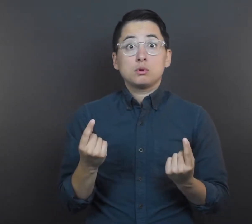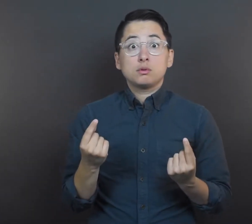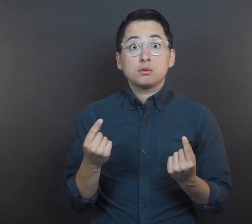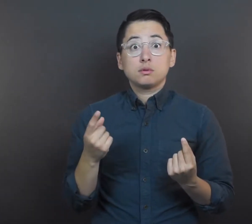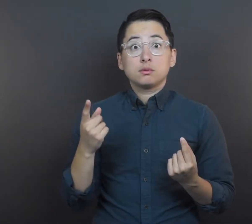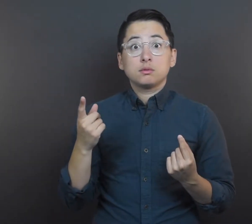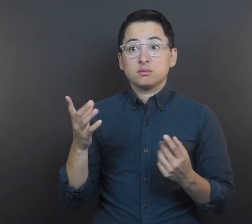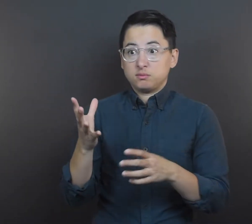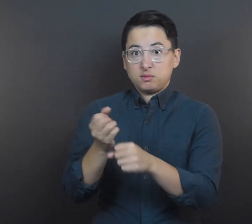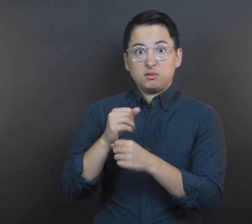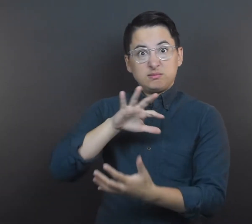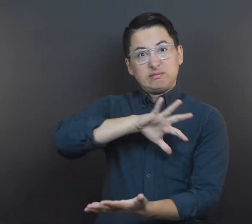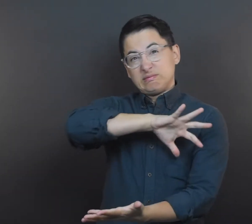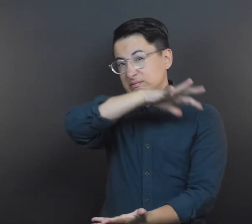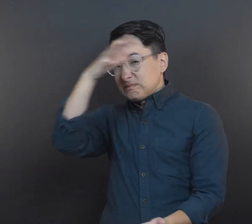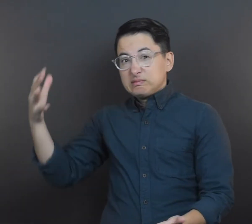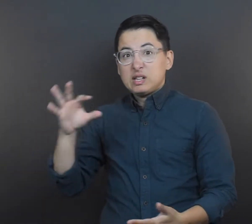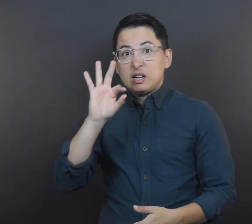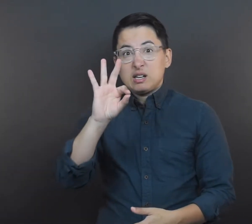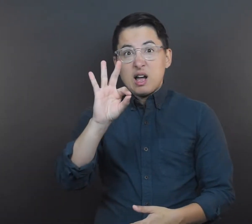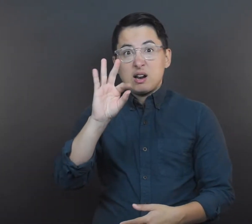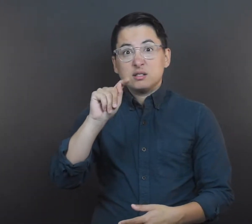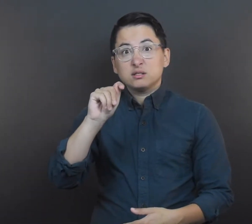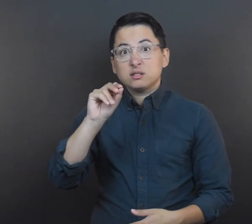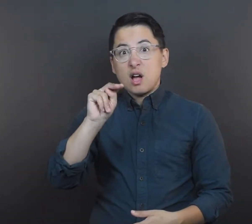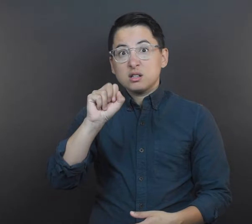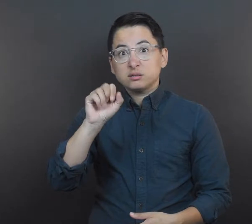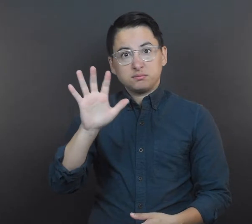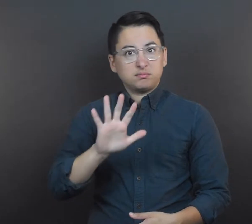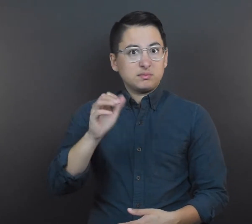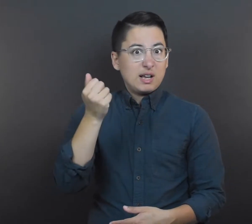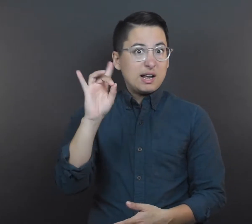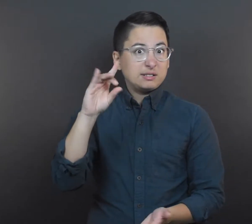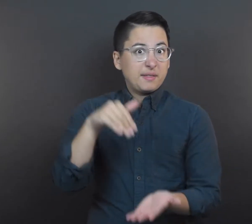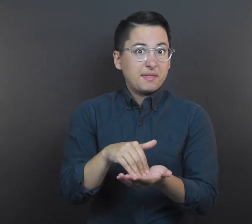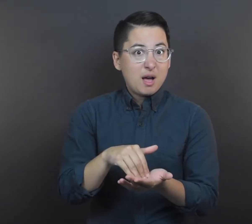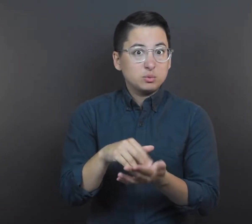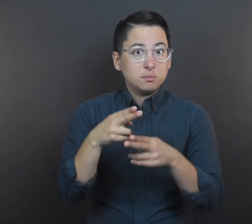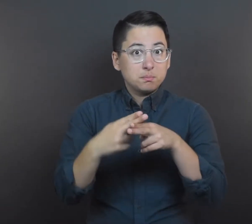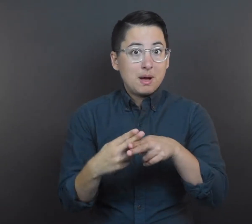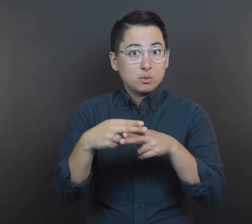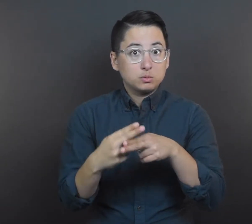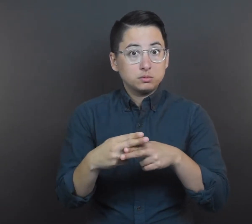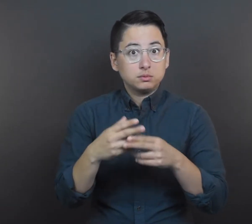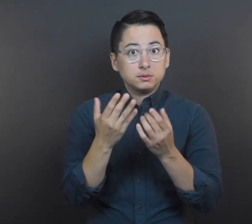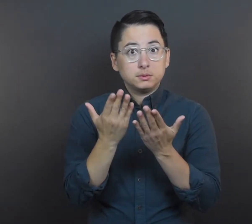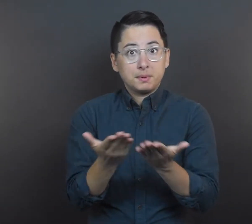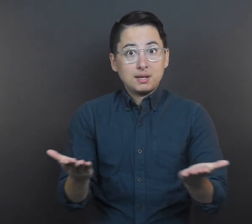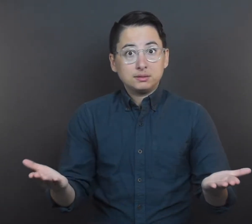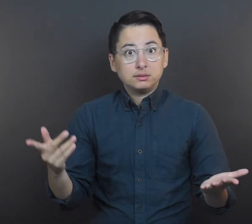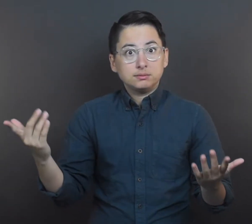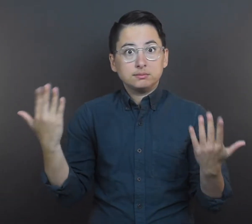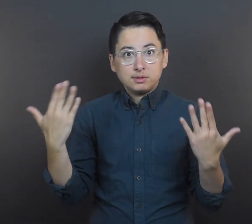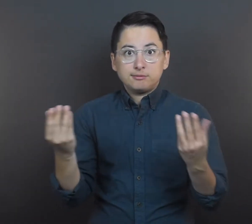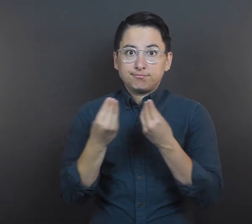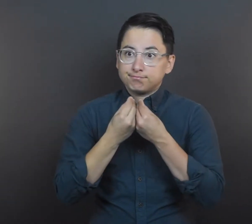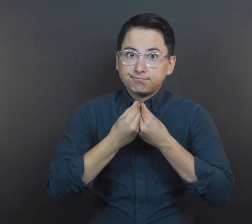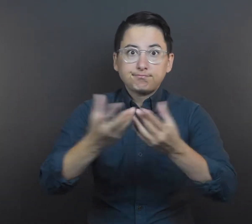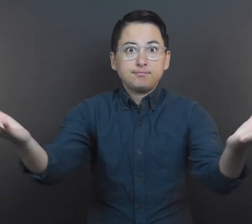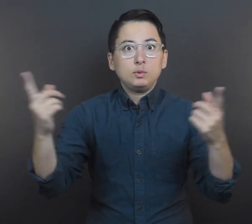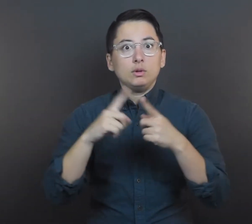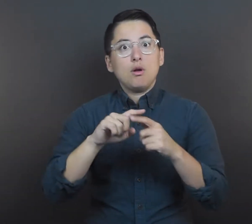And as a result, they got about 9 tons – 18,000 pounds – of those supplies into the hands